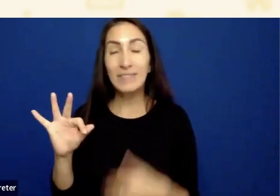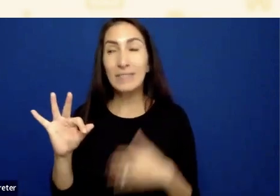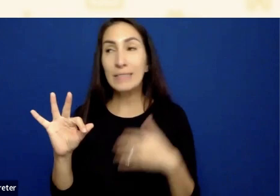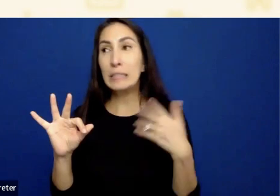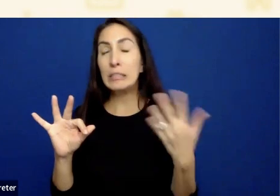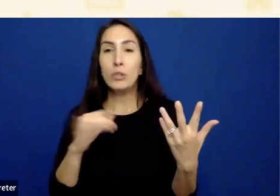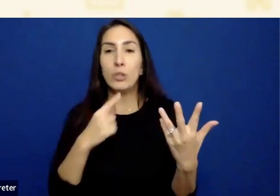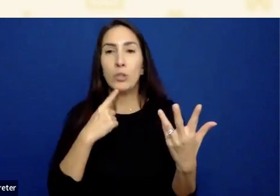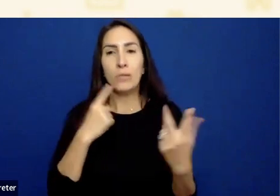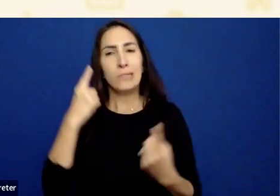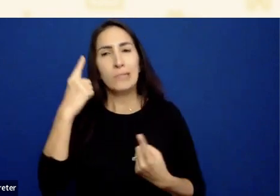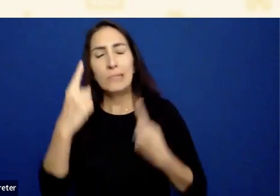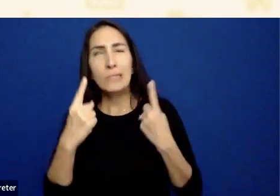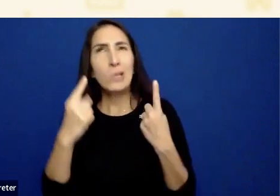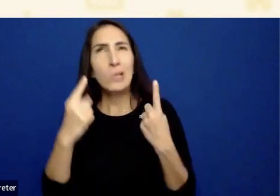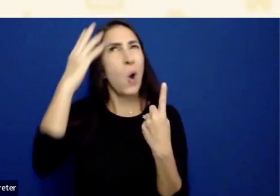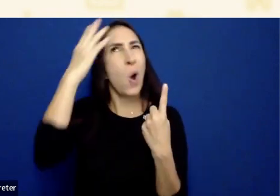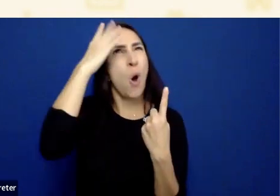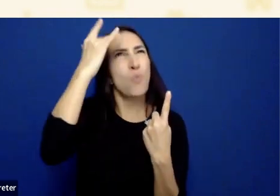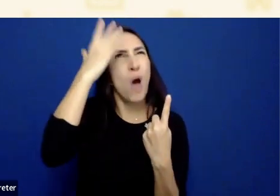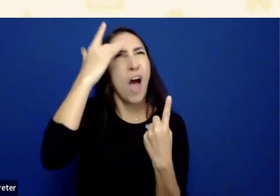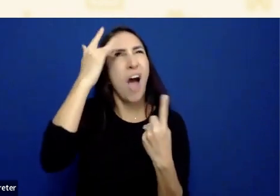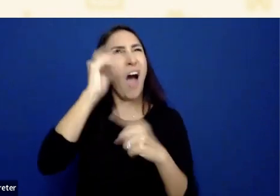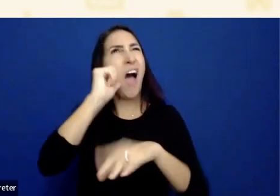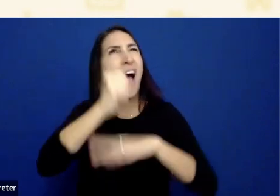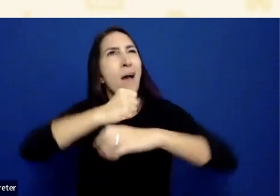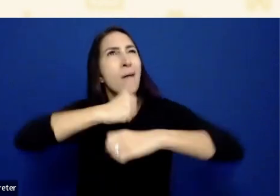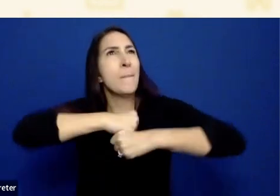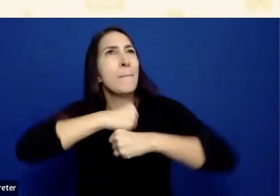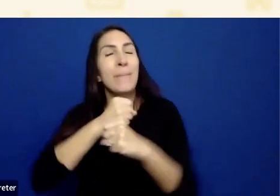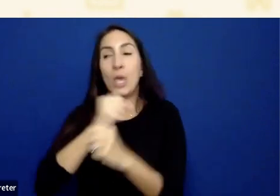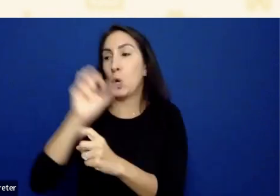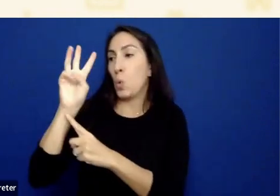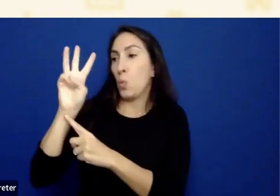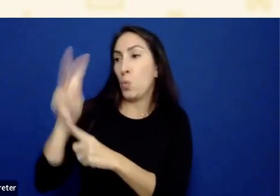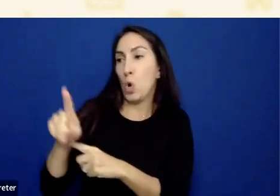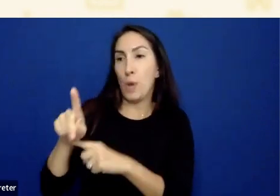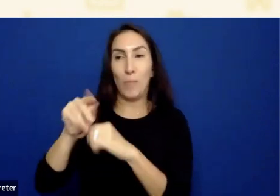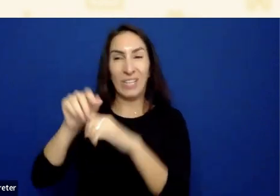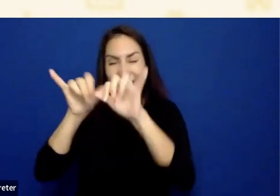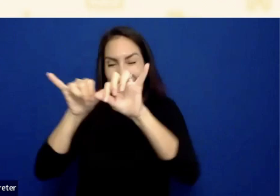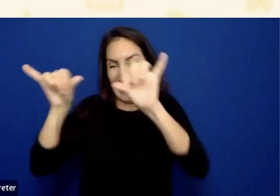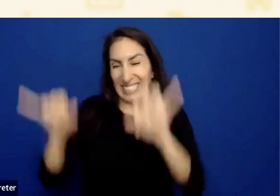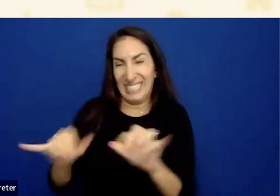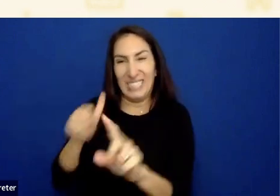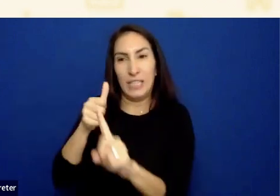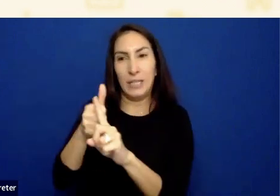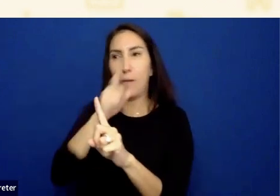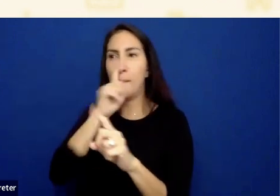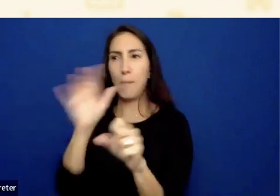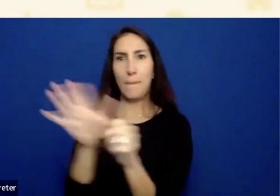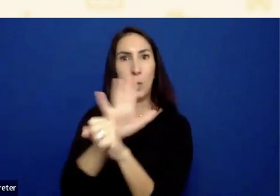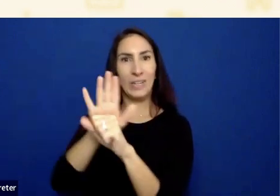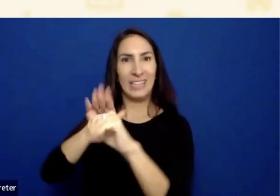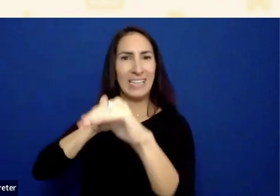Why should we be making the WordPress back-end in particular accessible? Because people with disabilities,